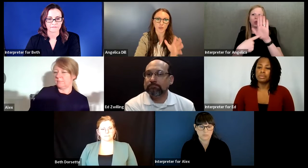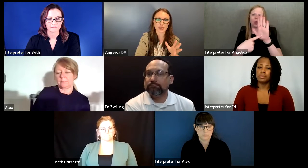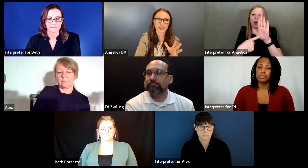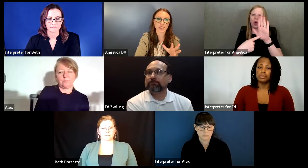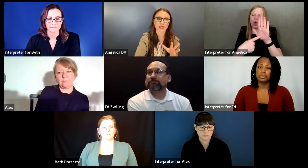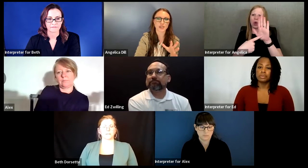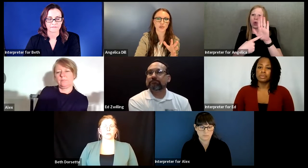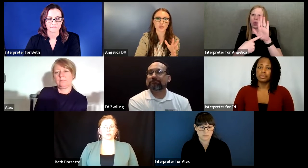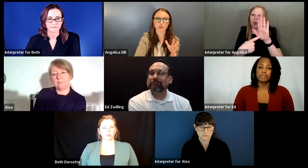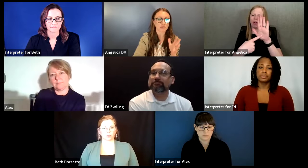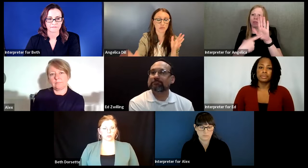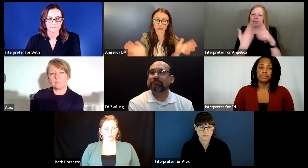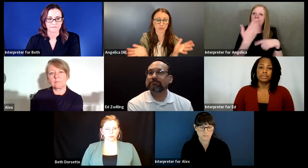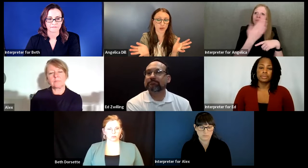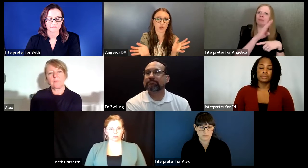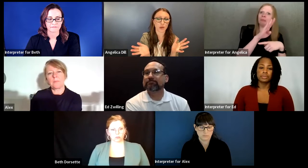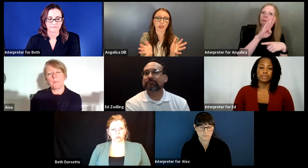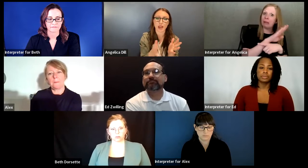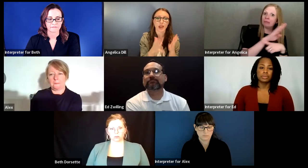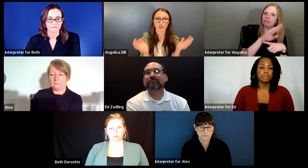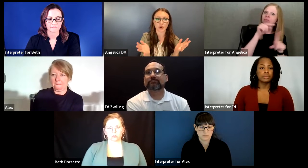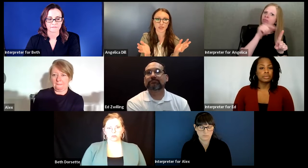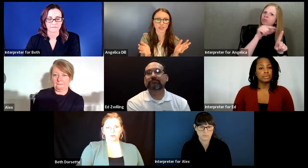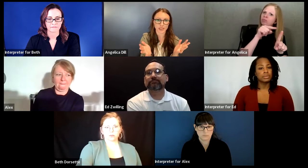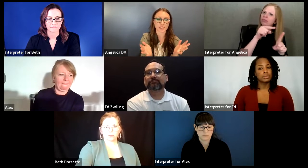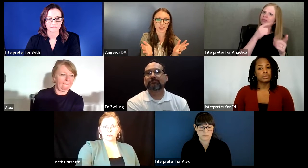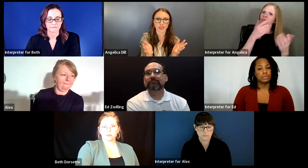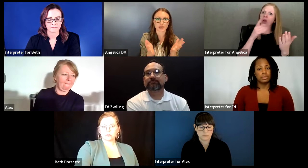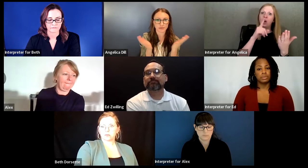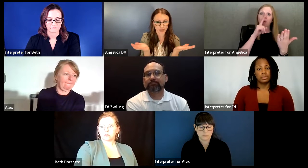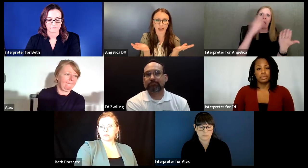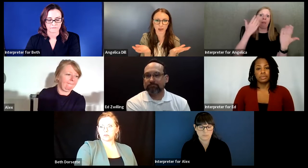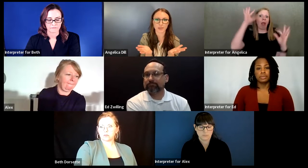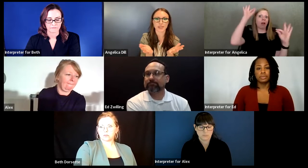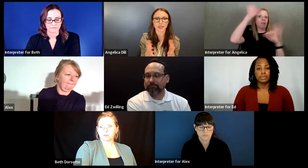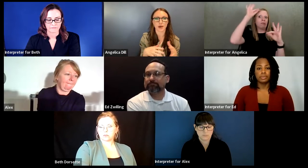of a business who very well may not have known these things. And that happens.